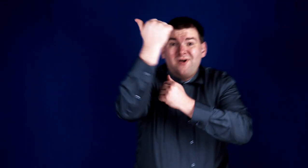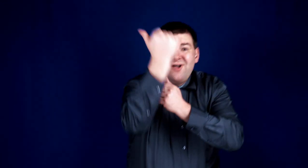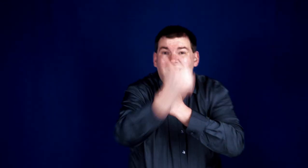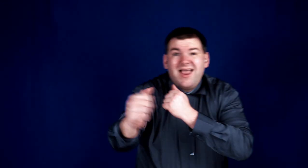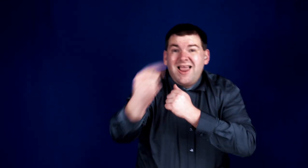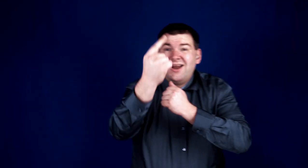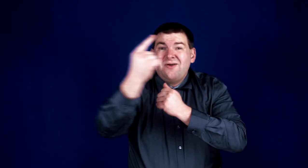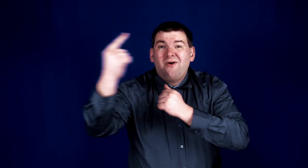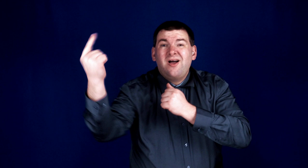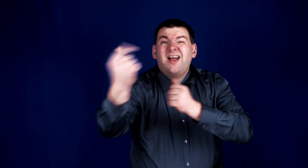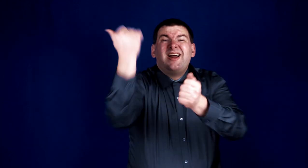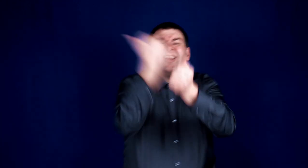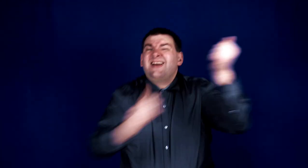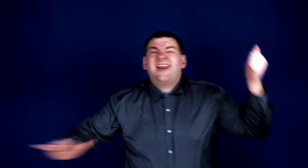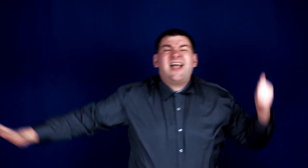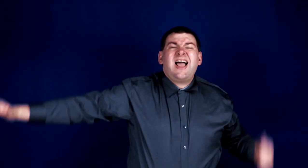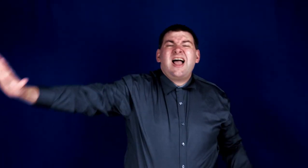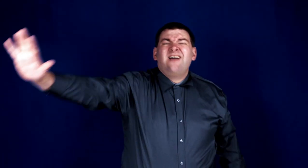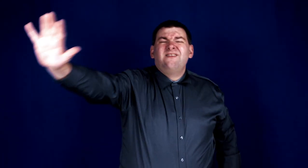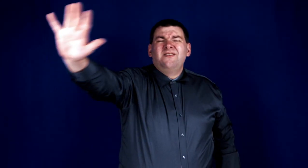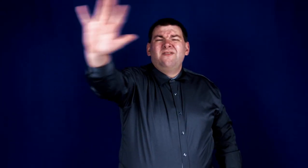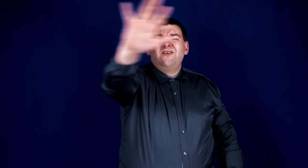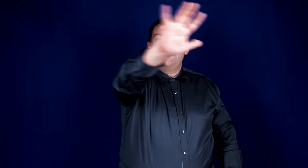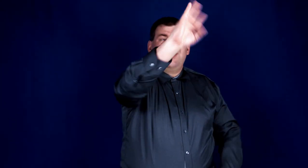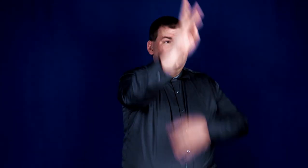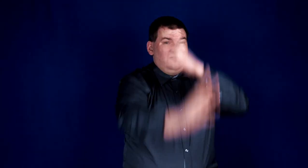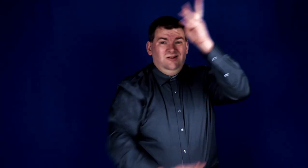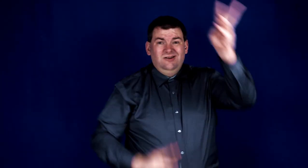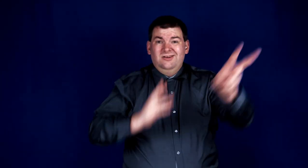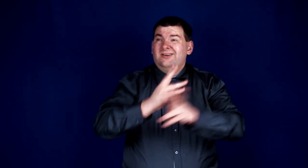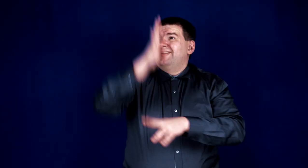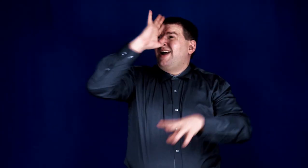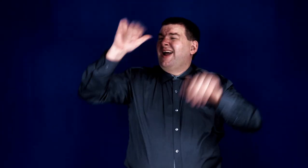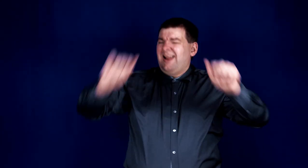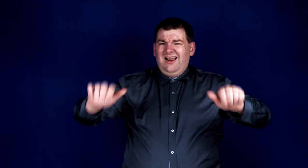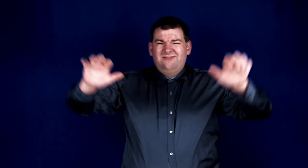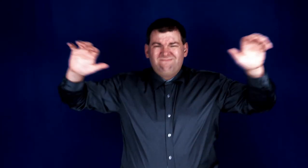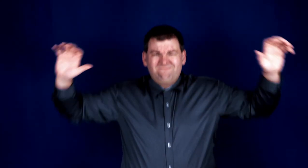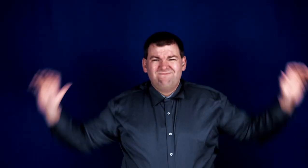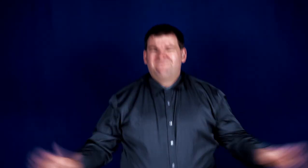For anyone, anywhere, God can do